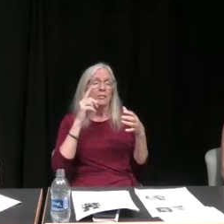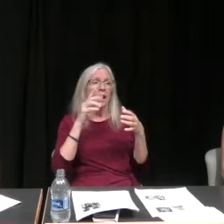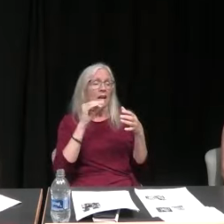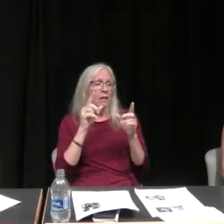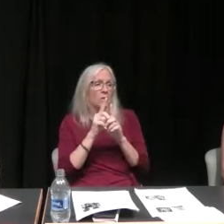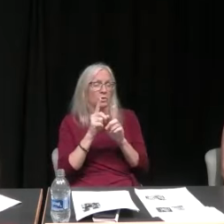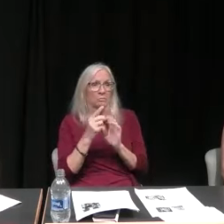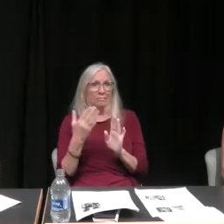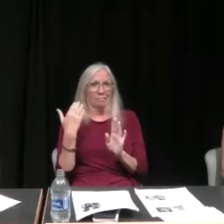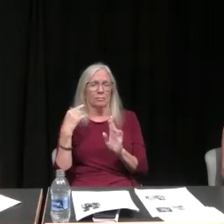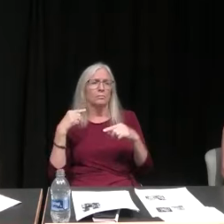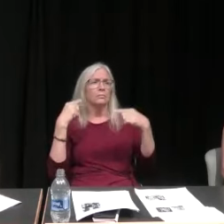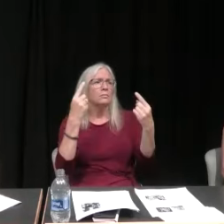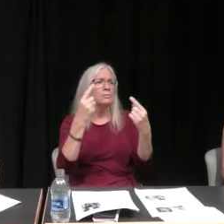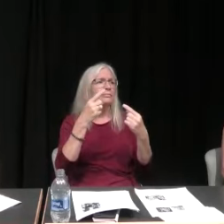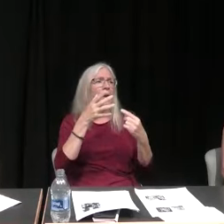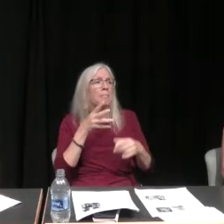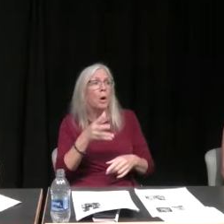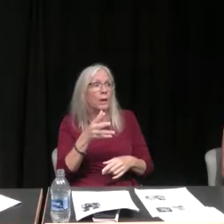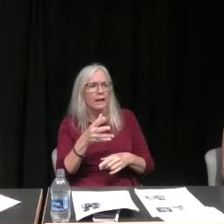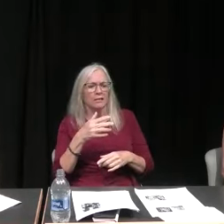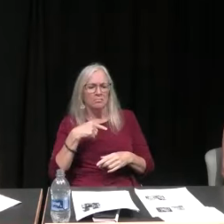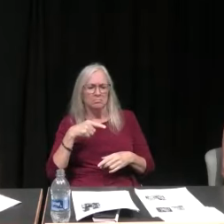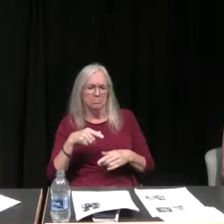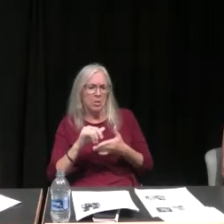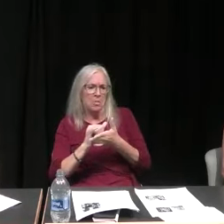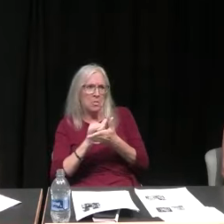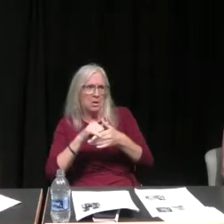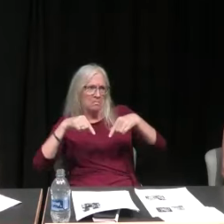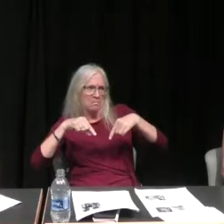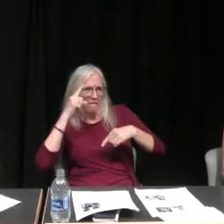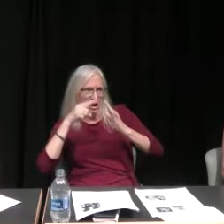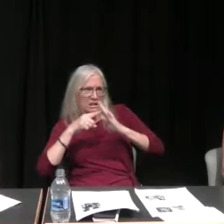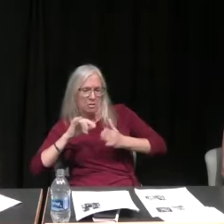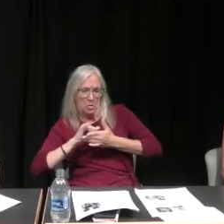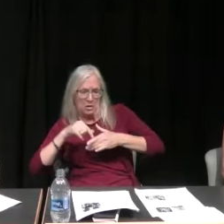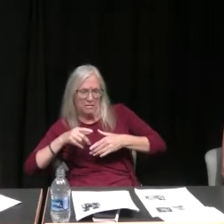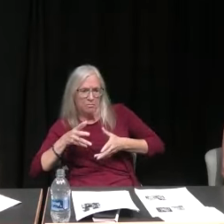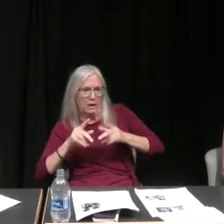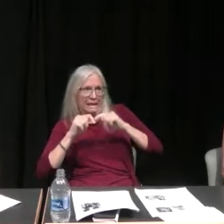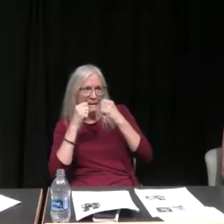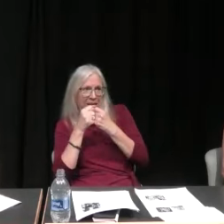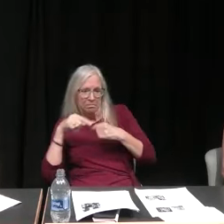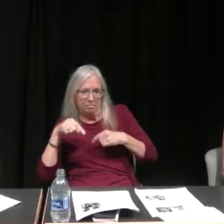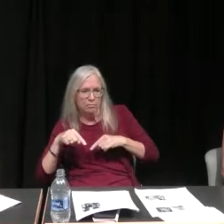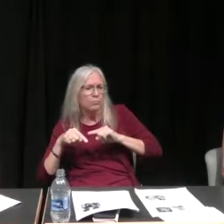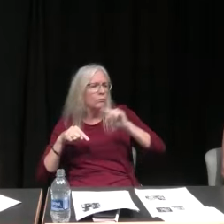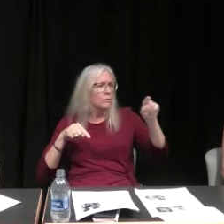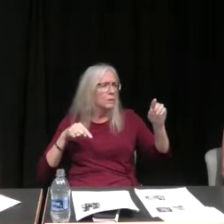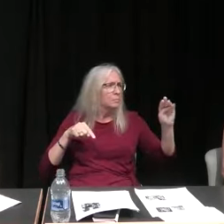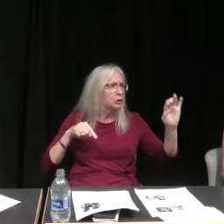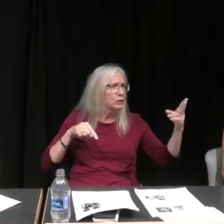around sports or a club a social Gathering like for example in Rochester we had a deaf